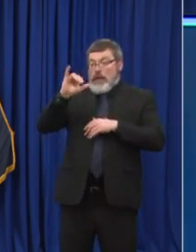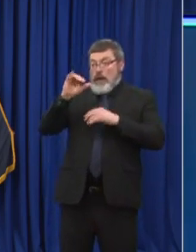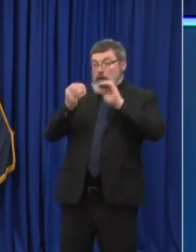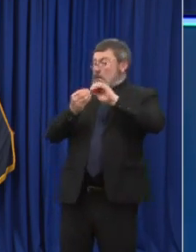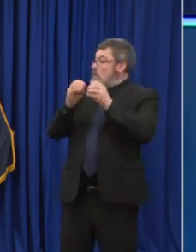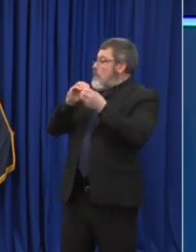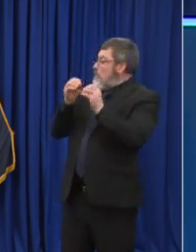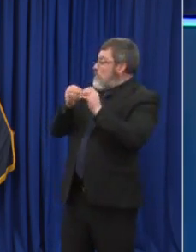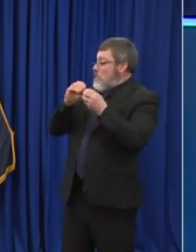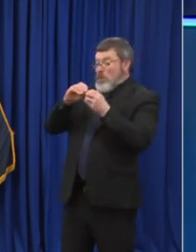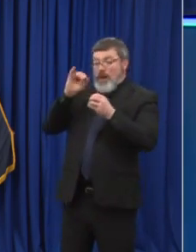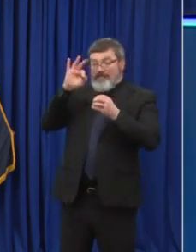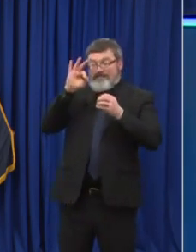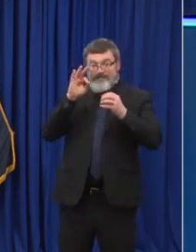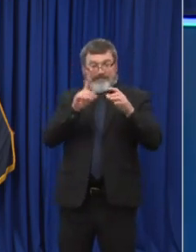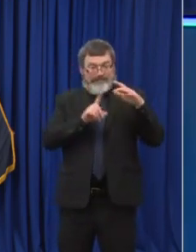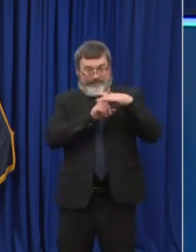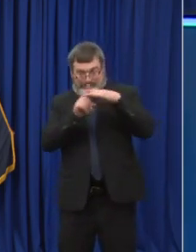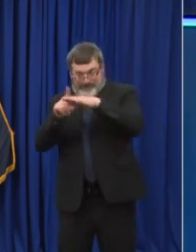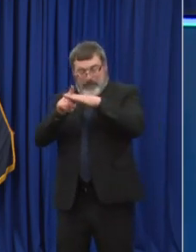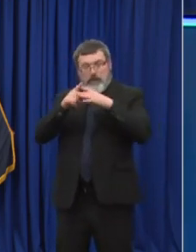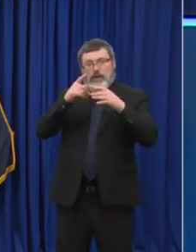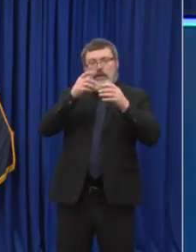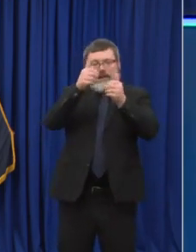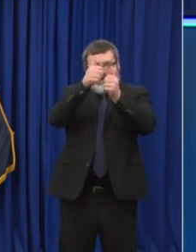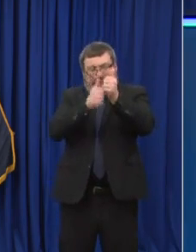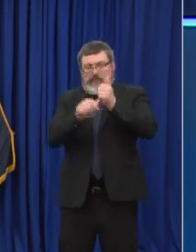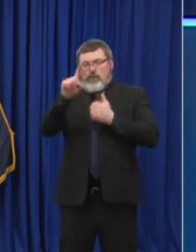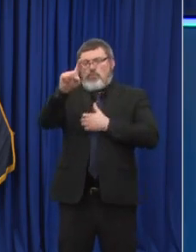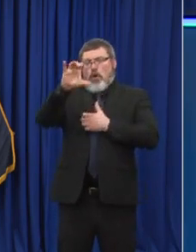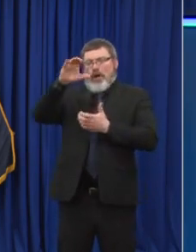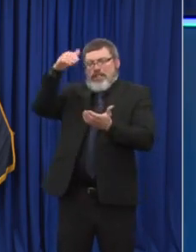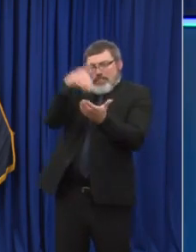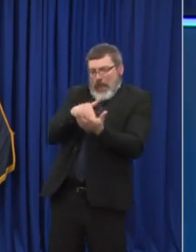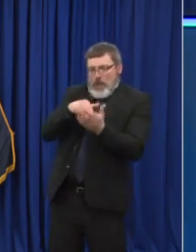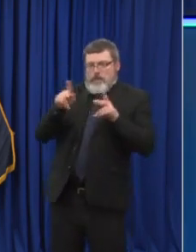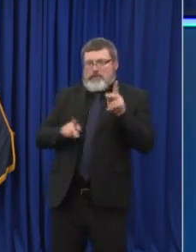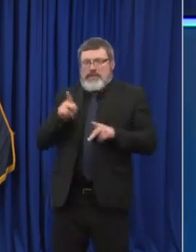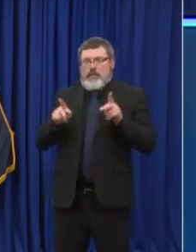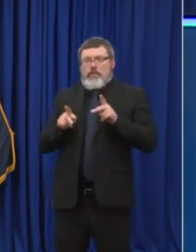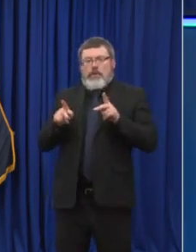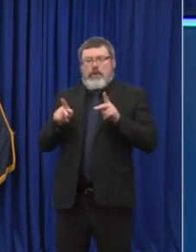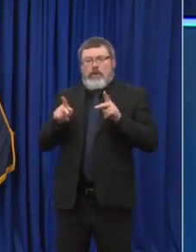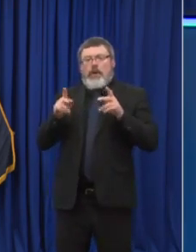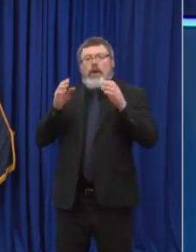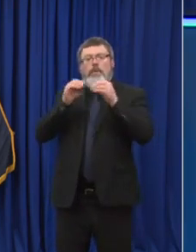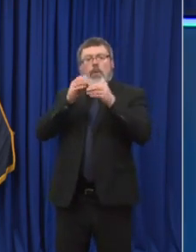YOU WILL SEE A LOT OF OUR NUMBERS WHERE IT WILL SAY CASES PER 100,000.